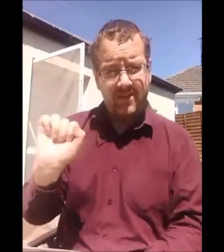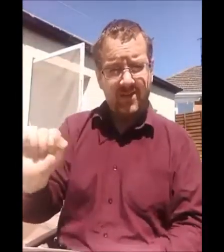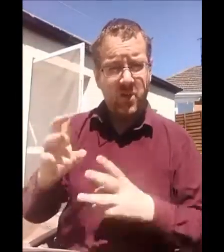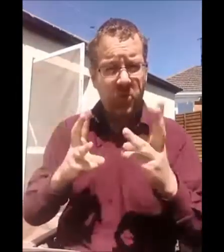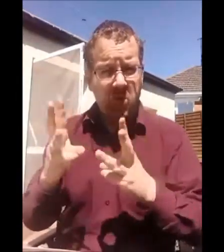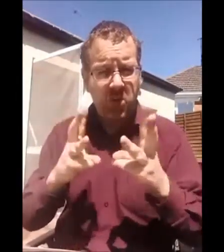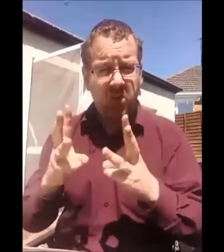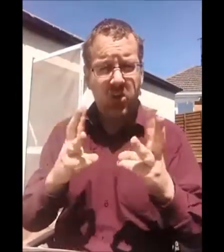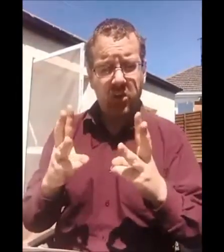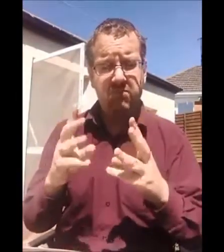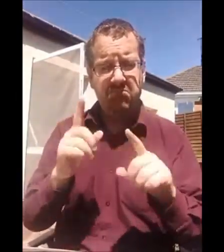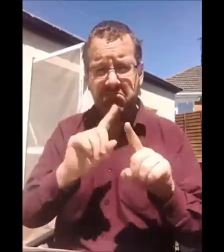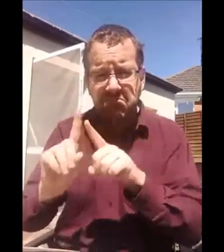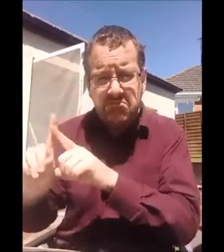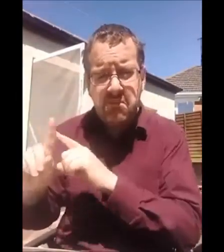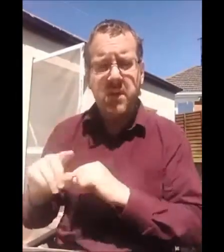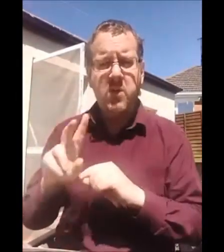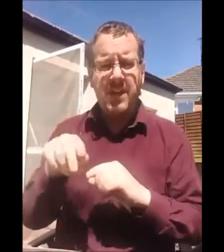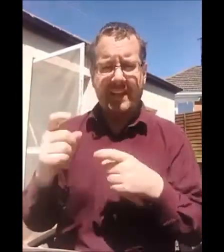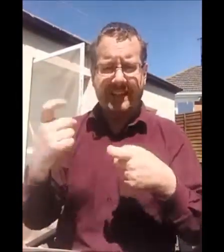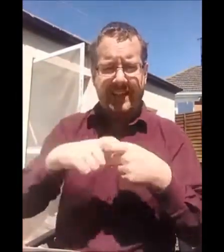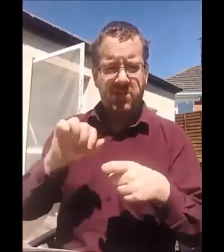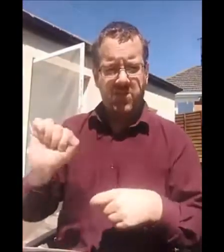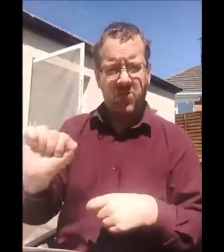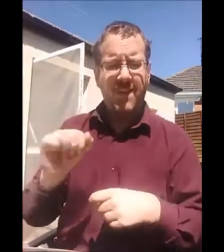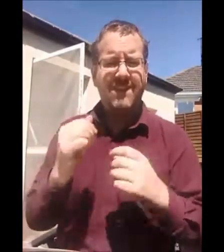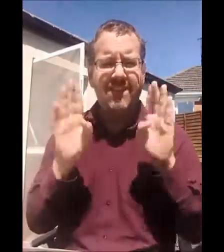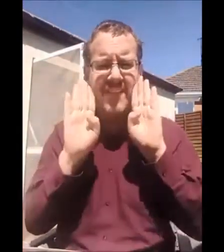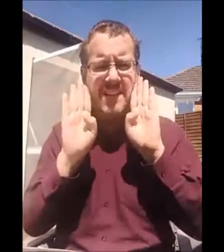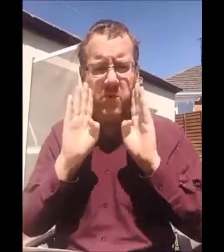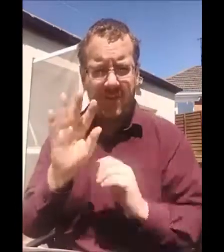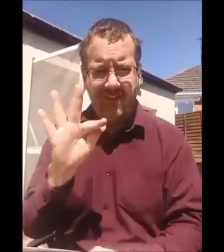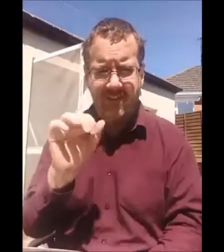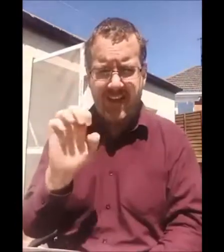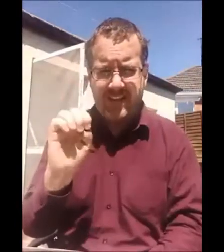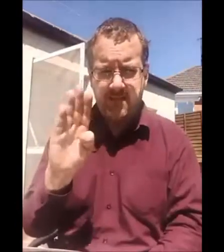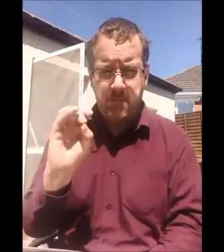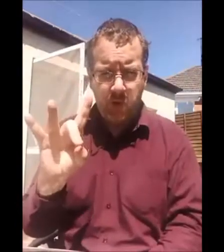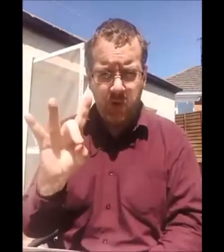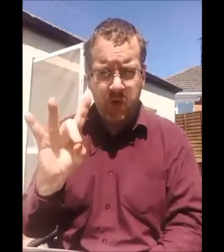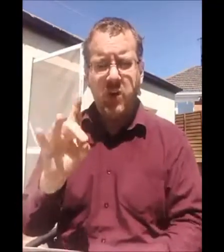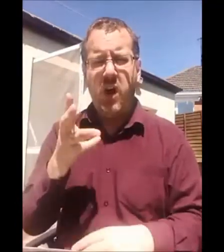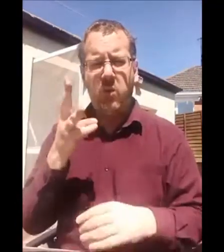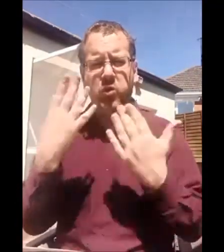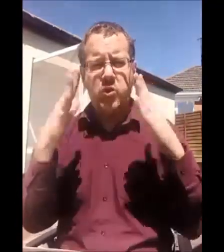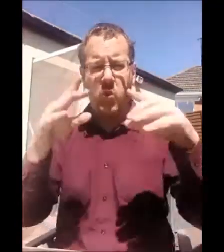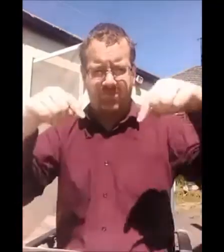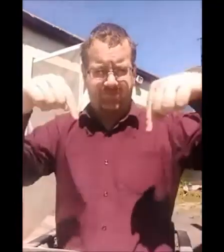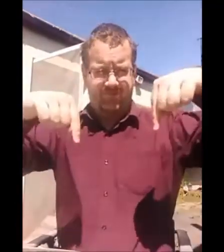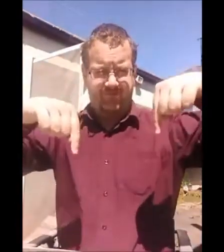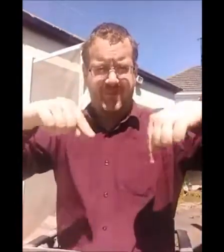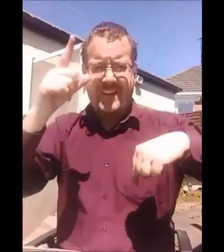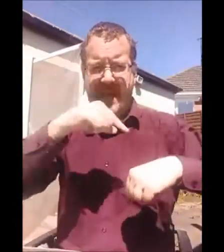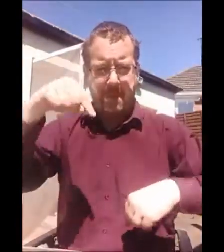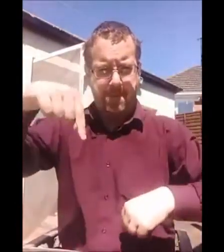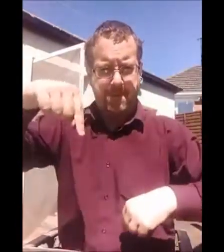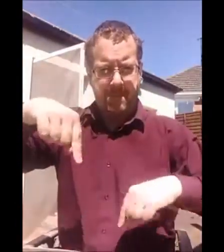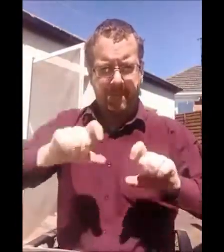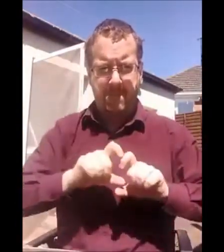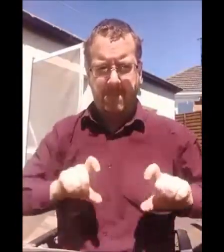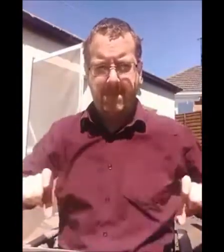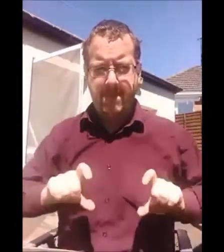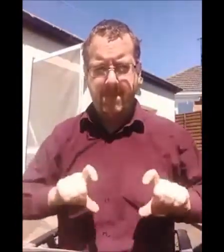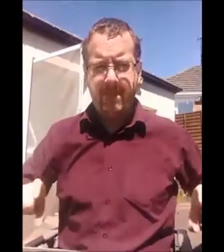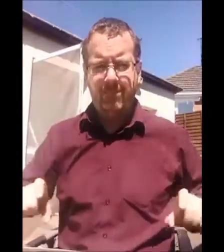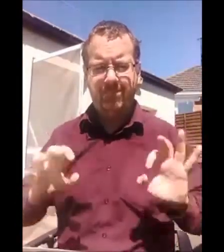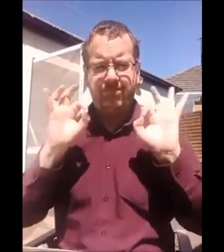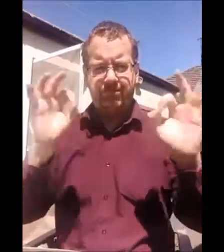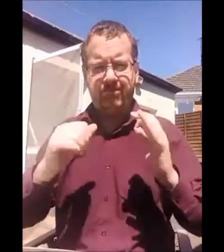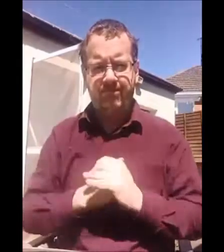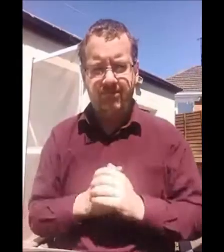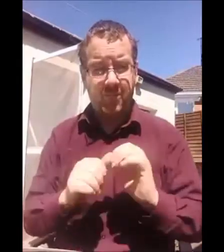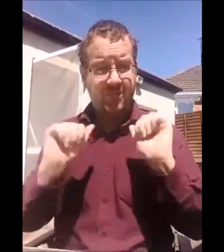you can like her Facebook page - and I'll put the details down here.